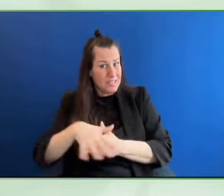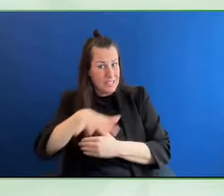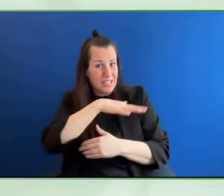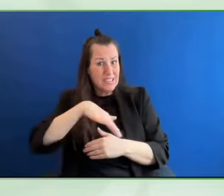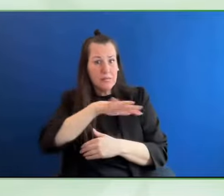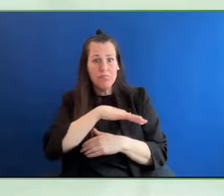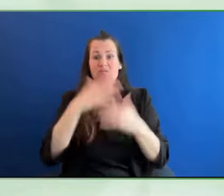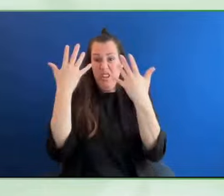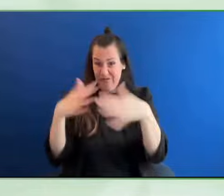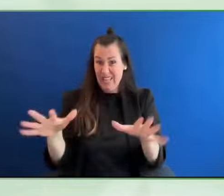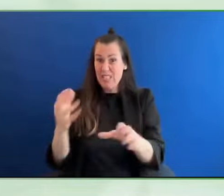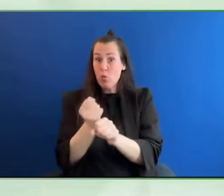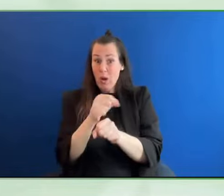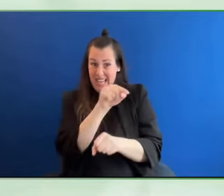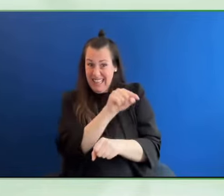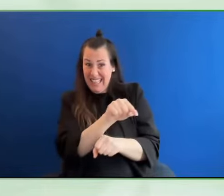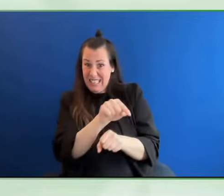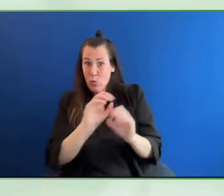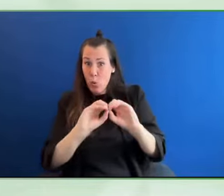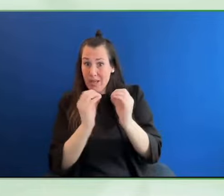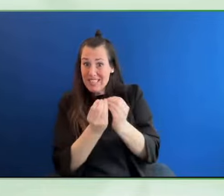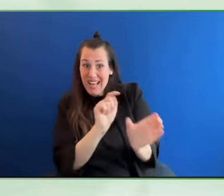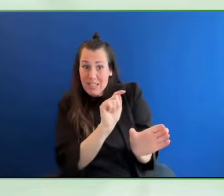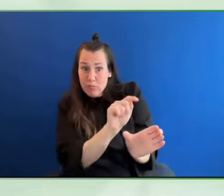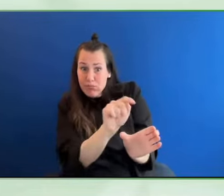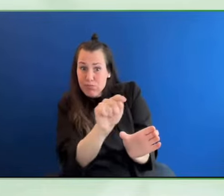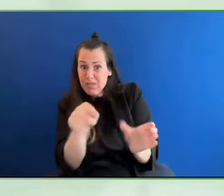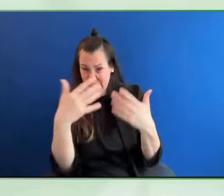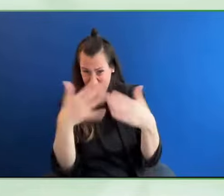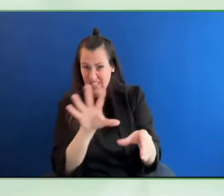fact that we are already there.